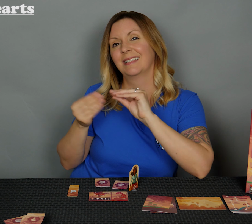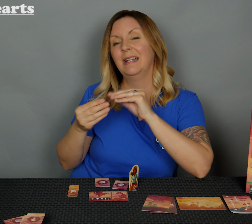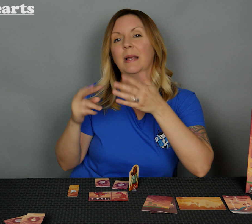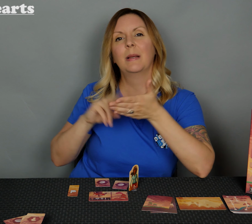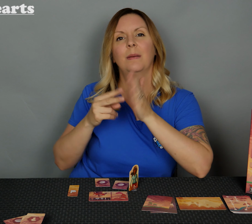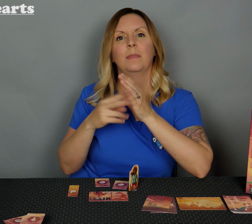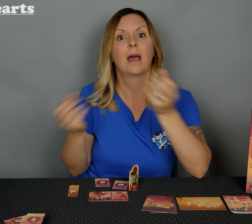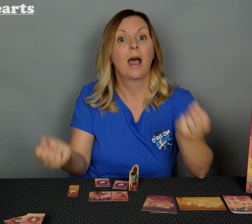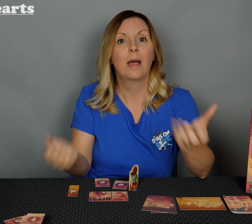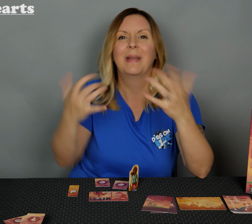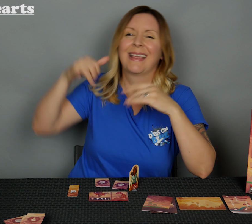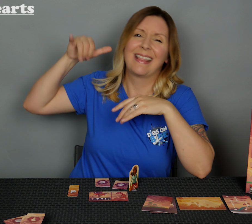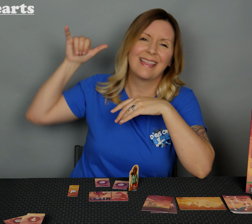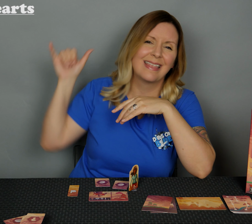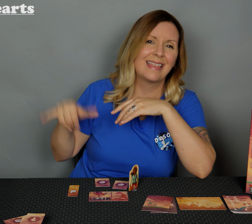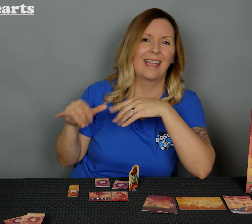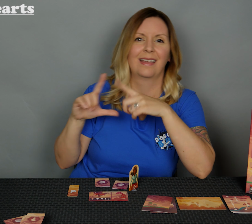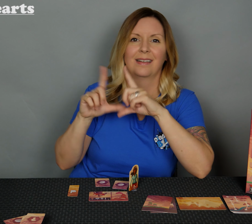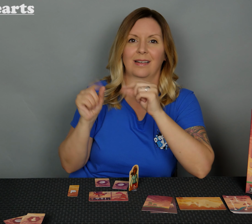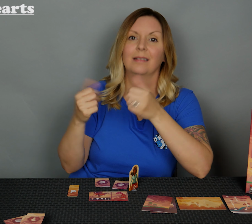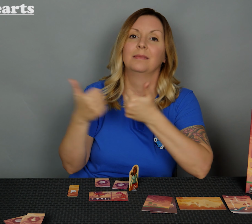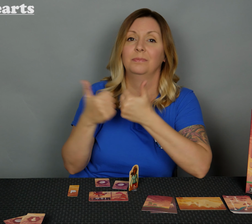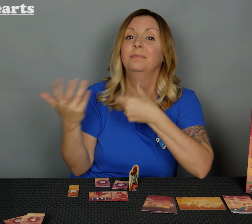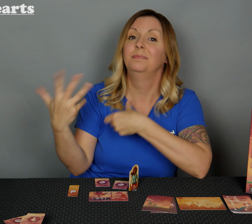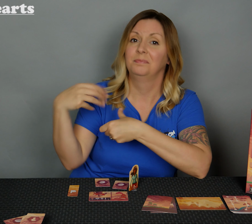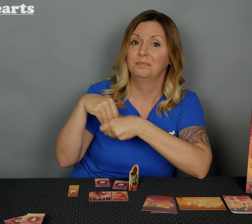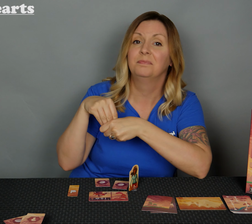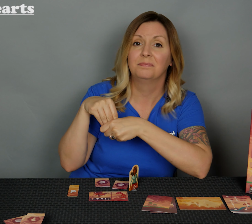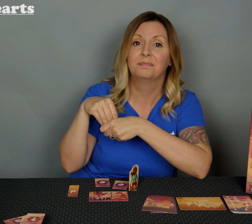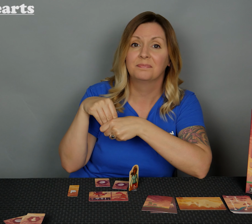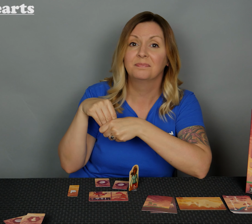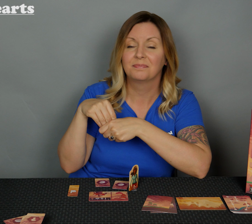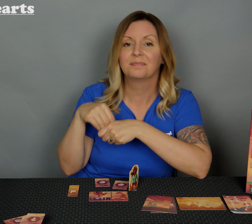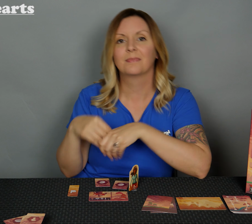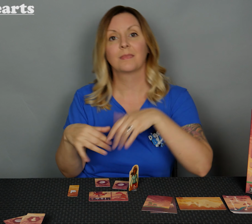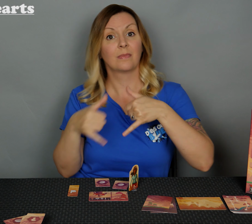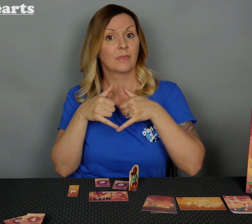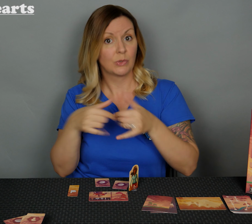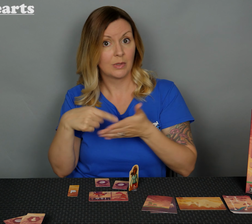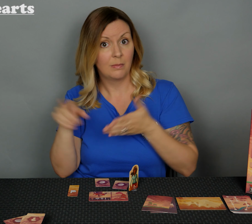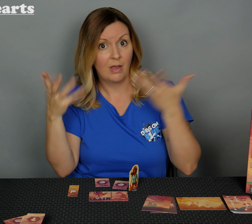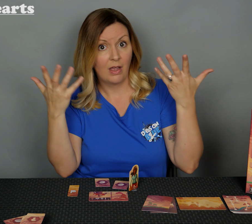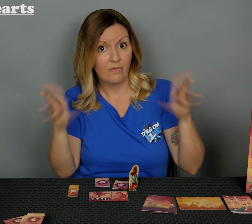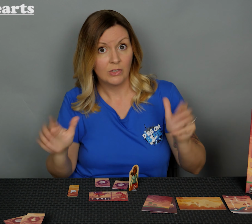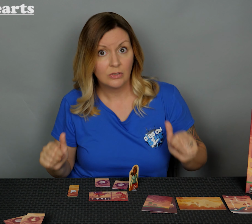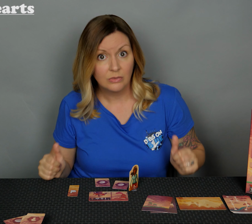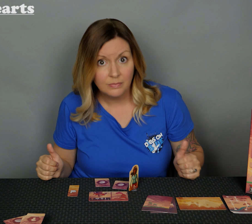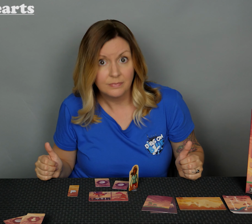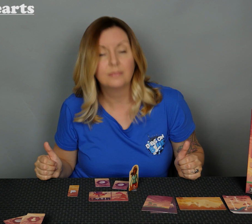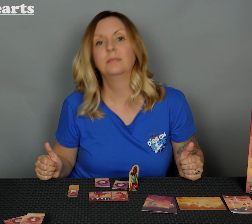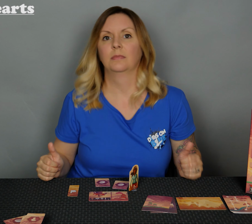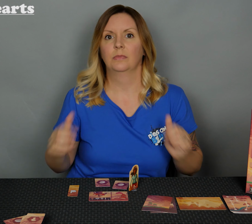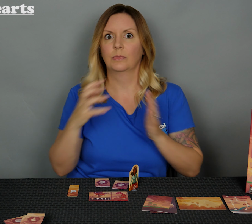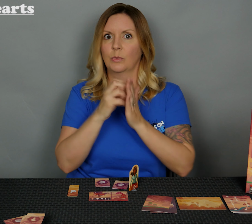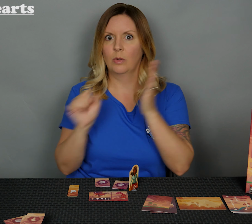This number here refers to how many of that specific treasure card the game includes.